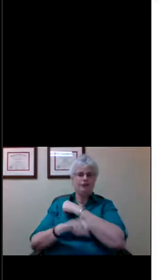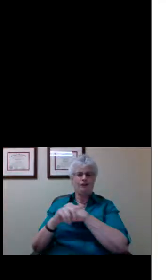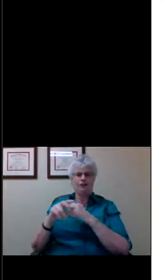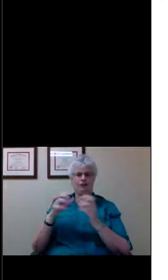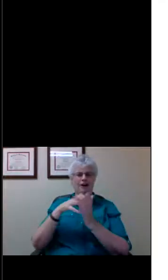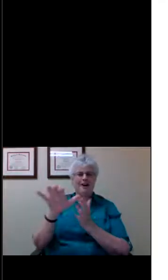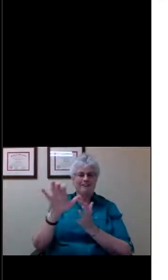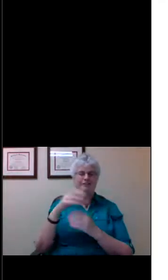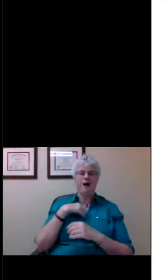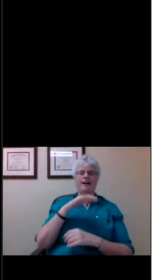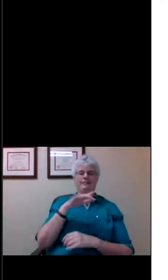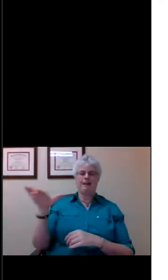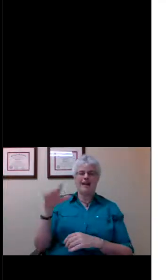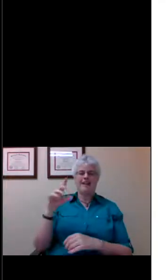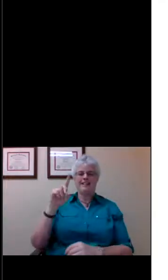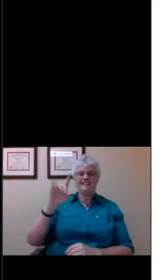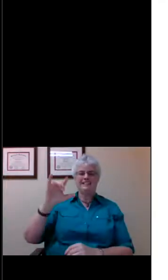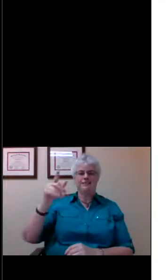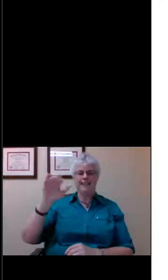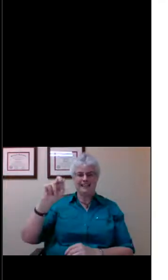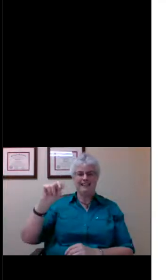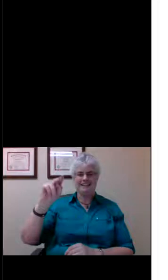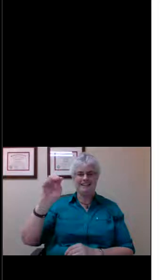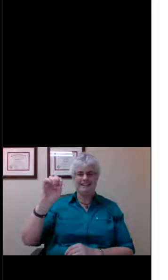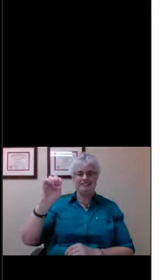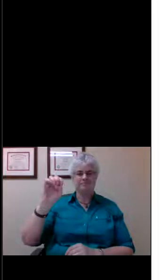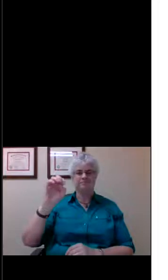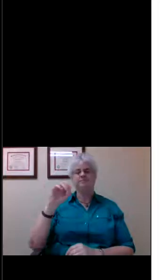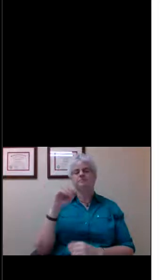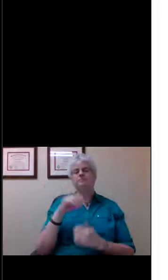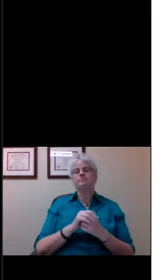again I don't want to call it- I don't want to sign it "discipline" because it's